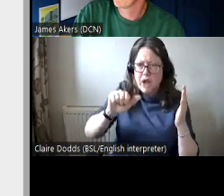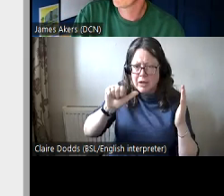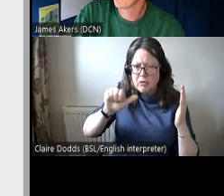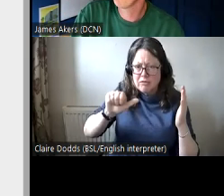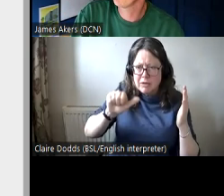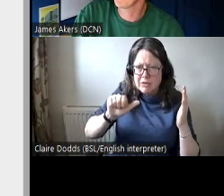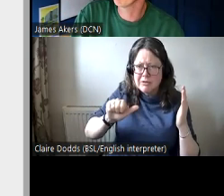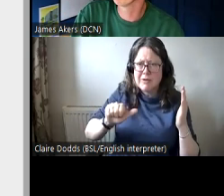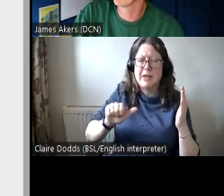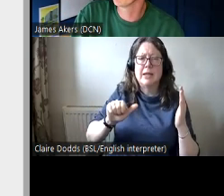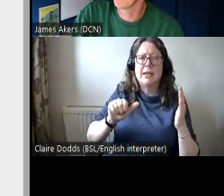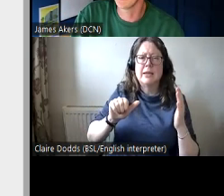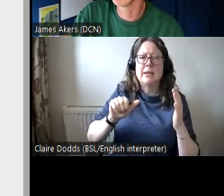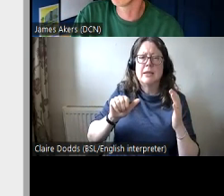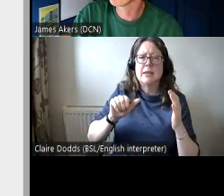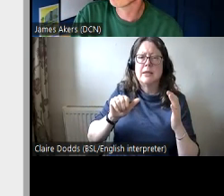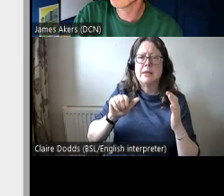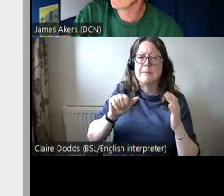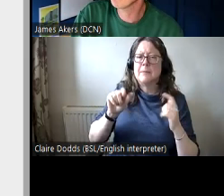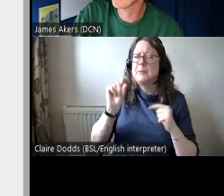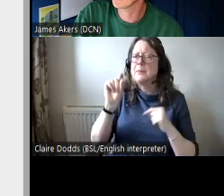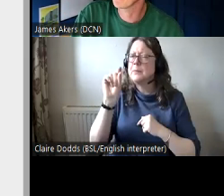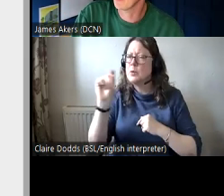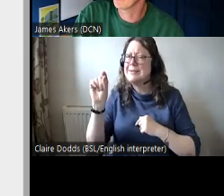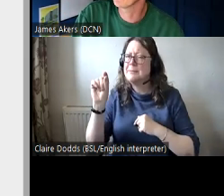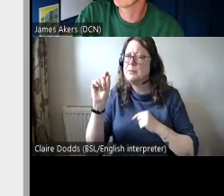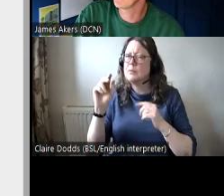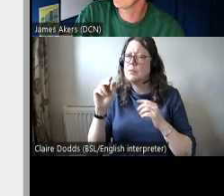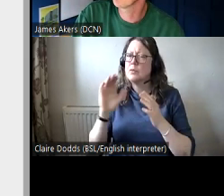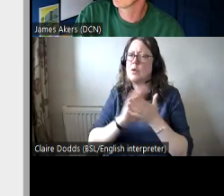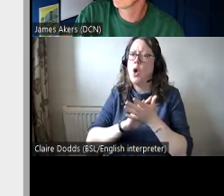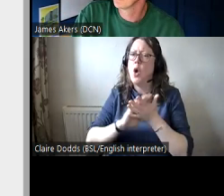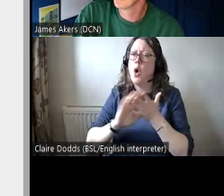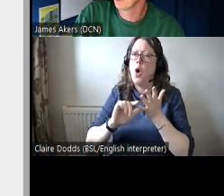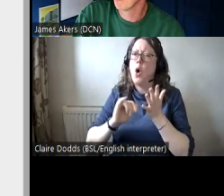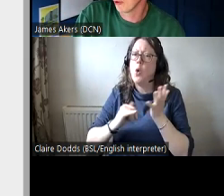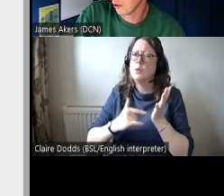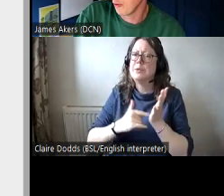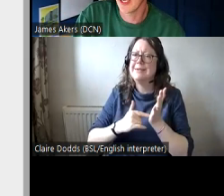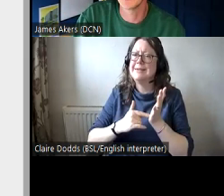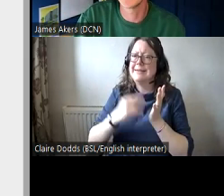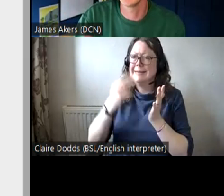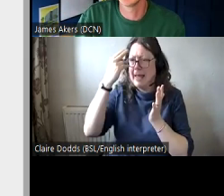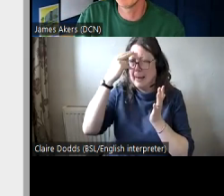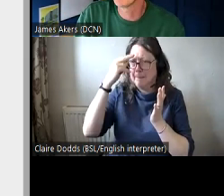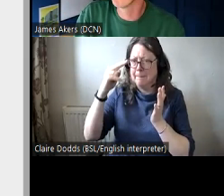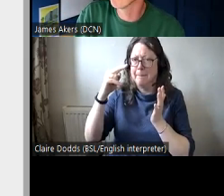This host name button here, if I click that, you'll see-- I'm not sure if you can see because it's a bit small,